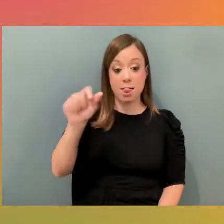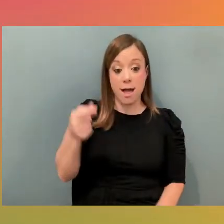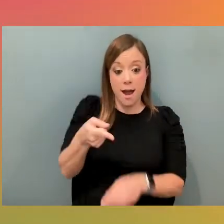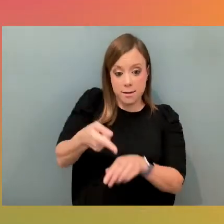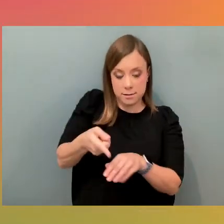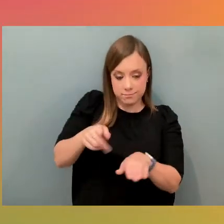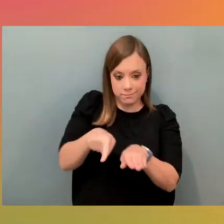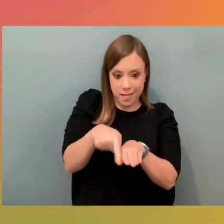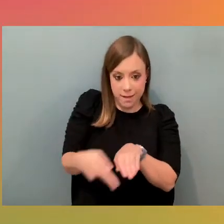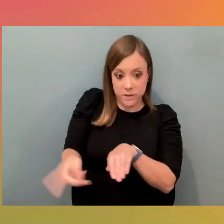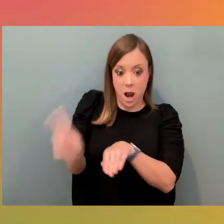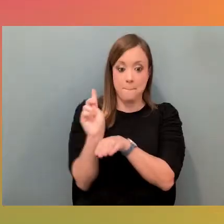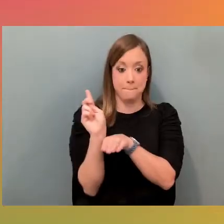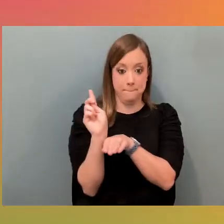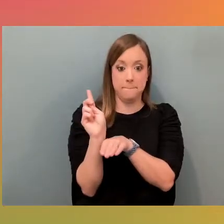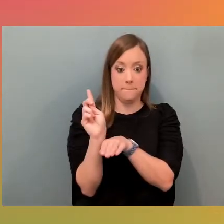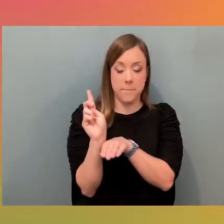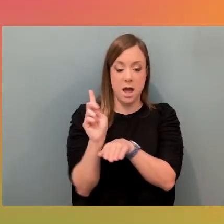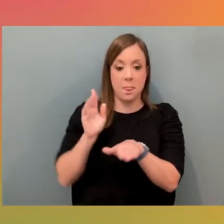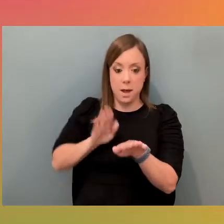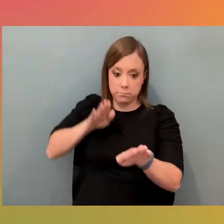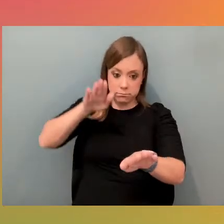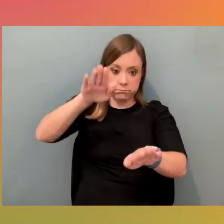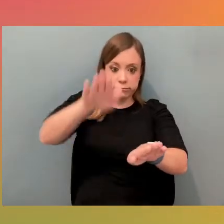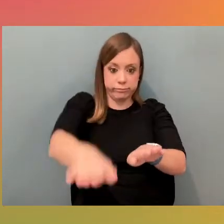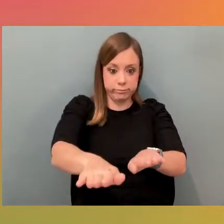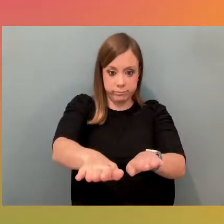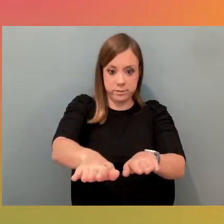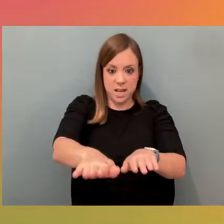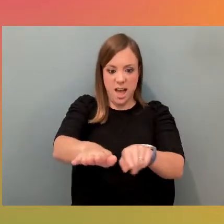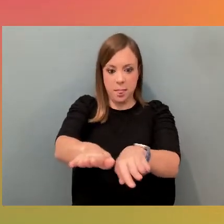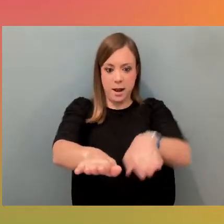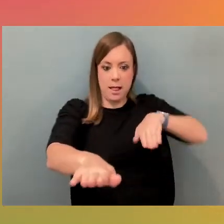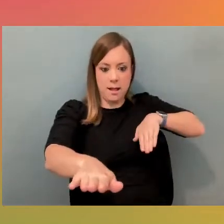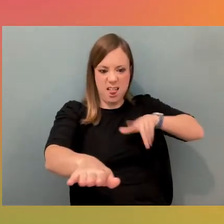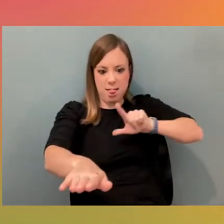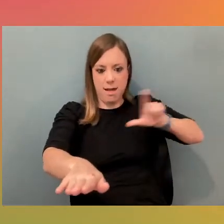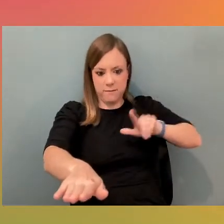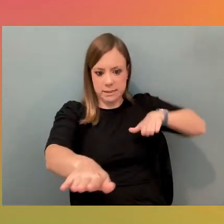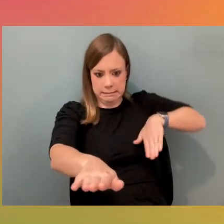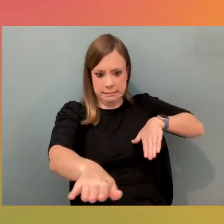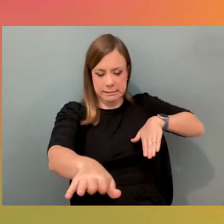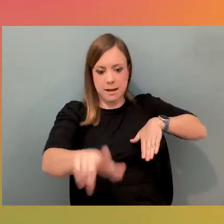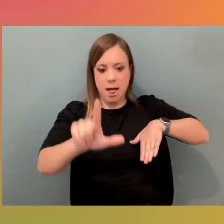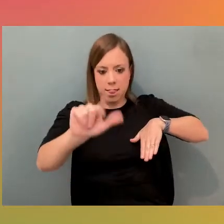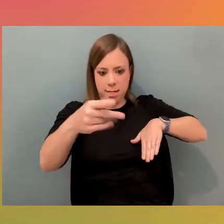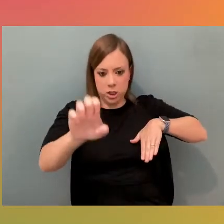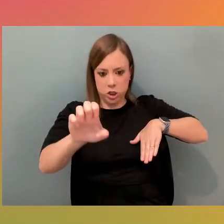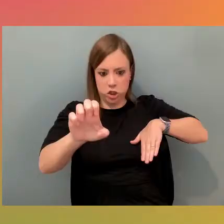AND EXHALE OUT. LIFT YOUR RIGHT LEG UP AND BACK BEHIND YOU AS YOU EXHALE, STEP